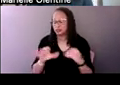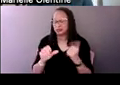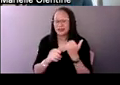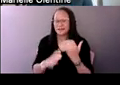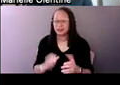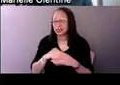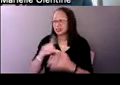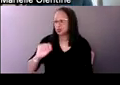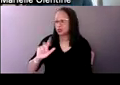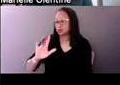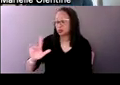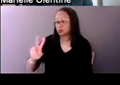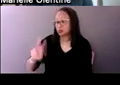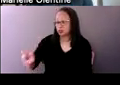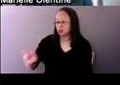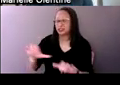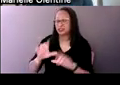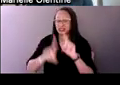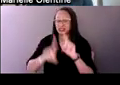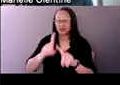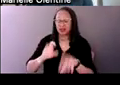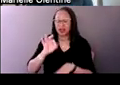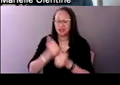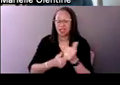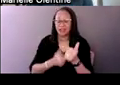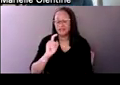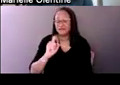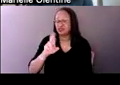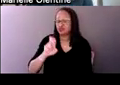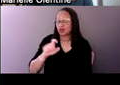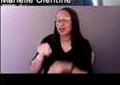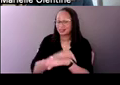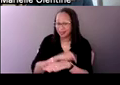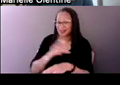just about your film. And yeah, attending festivals in person to get to